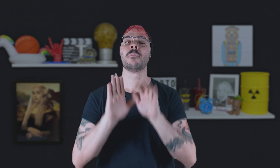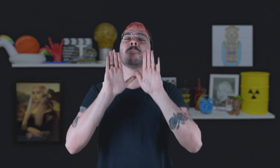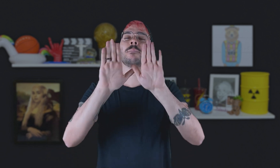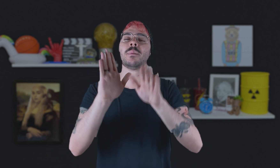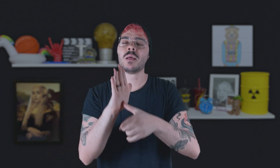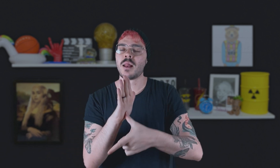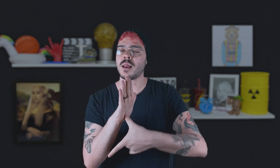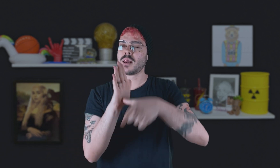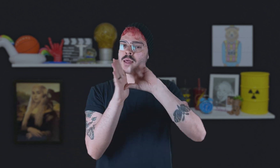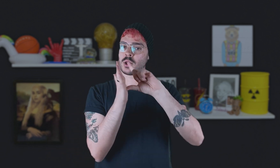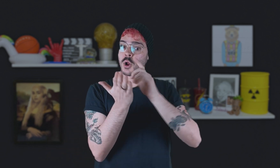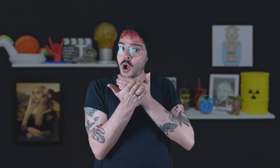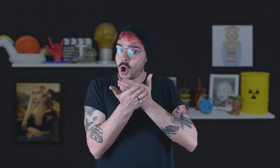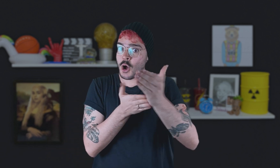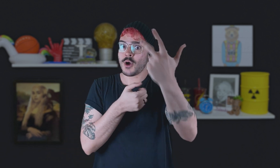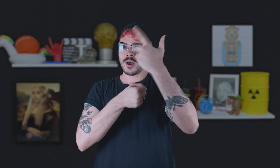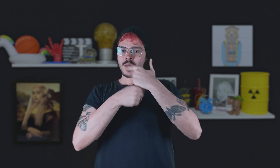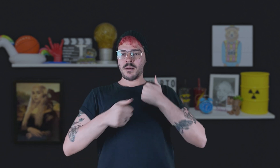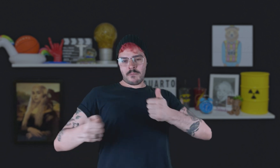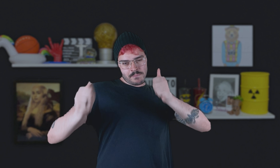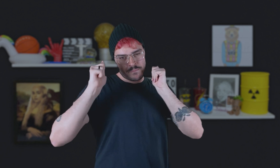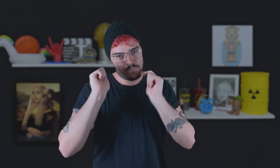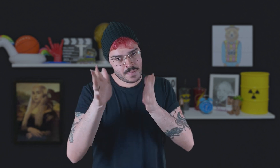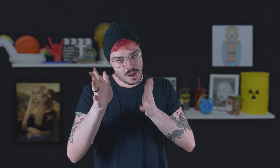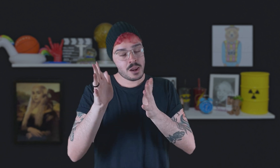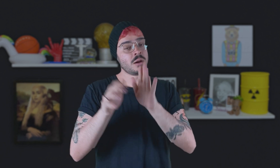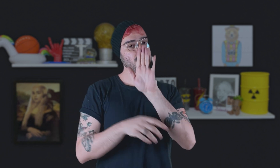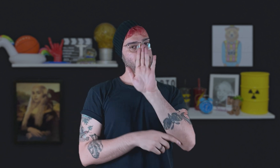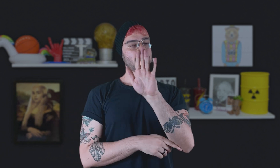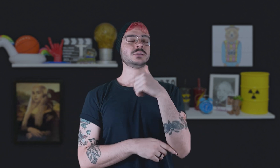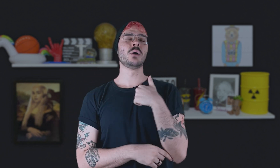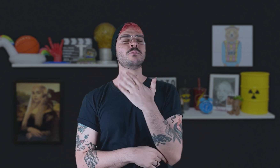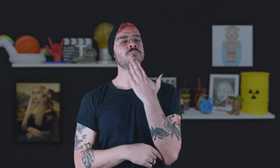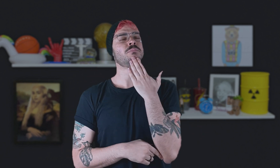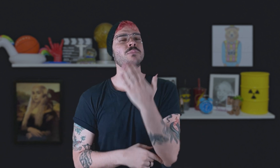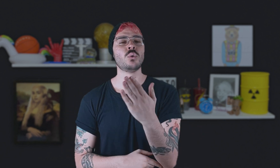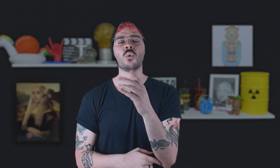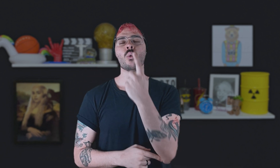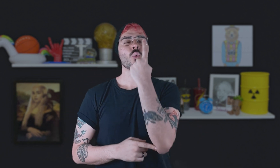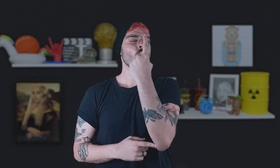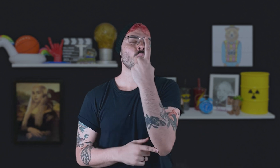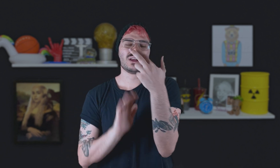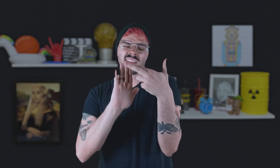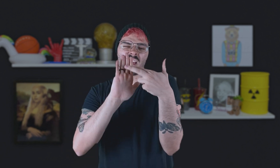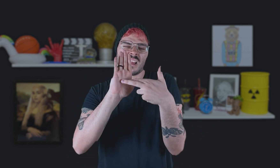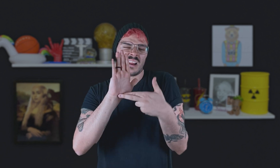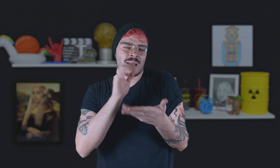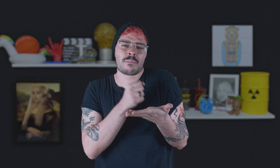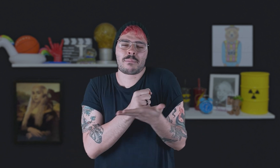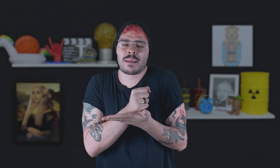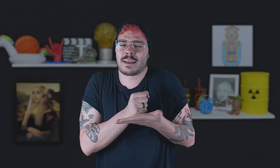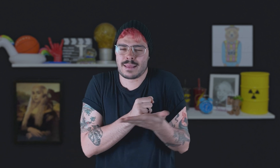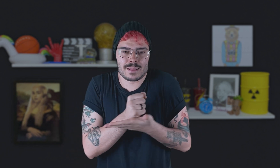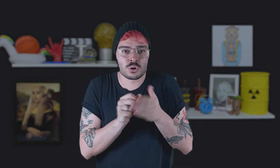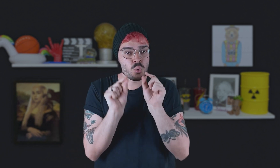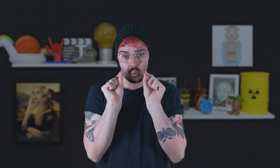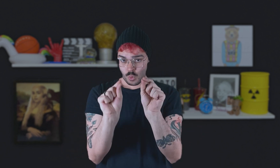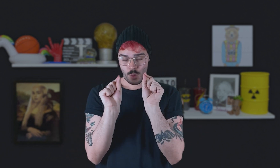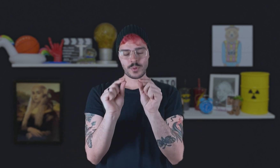But before I start, I want you to follow the one basic rule: